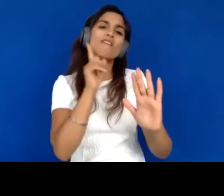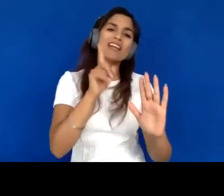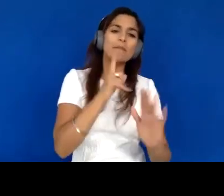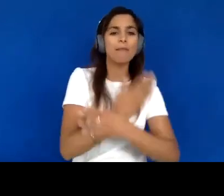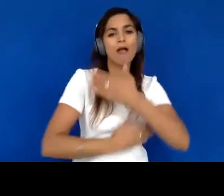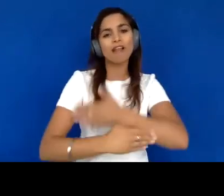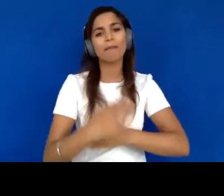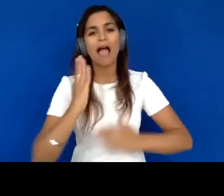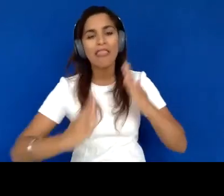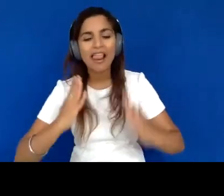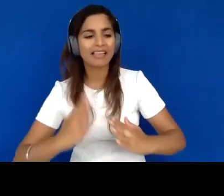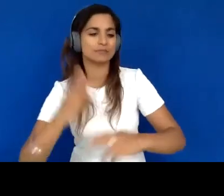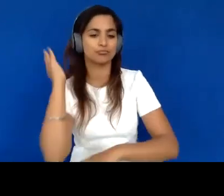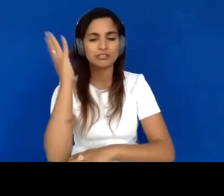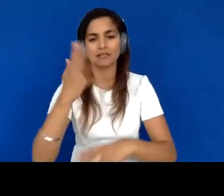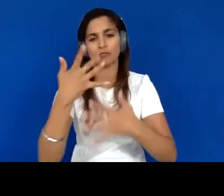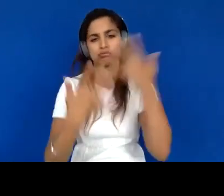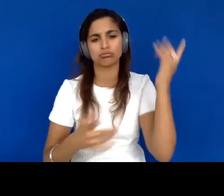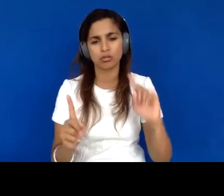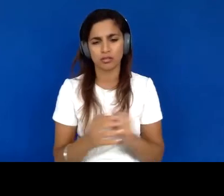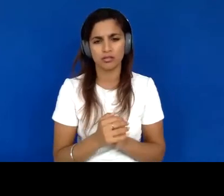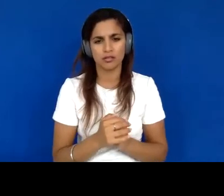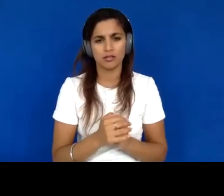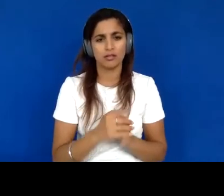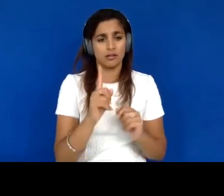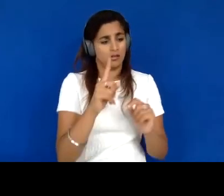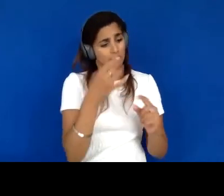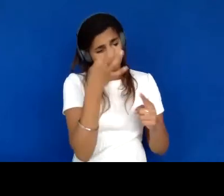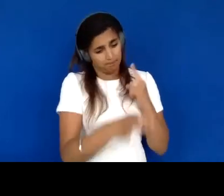disabled people and in particular disabled women in positions of power and